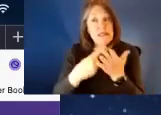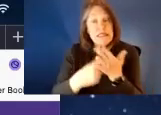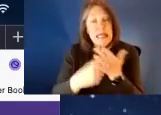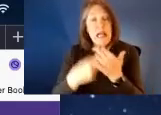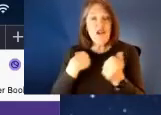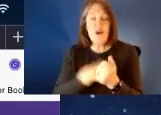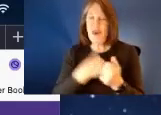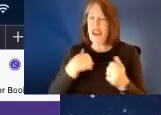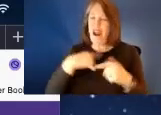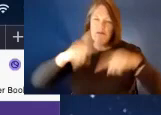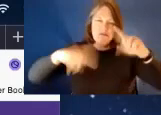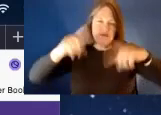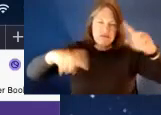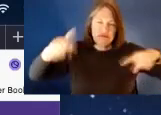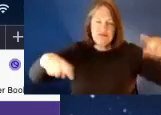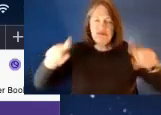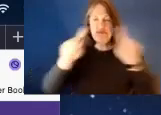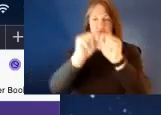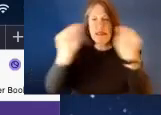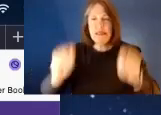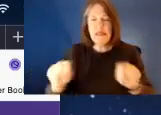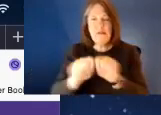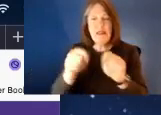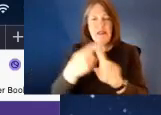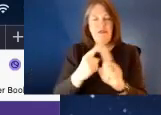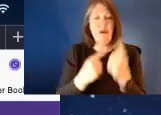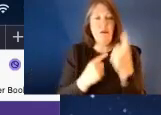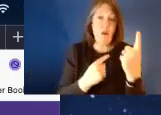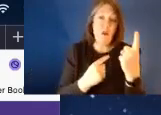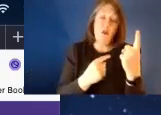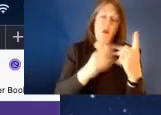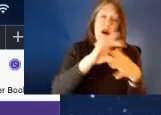templates 06:45:57 , from a single content box up to